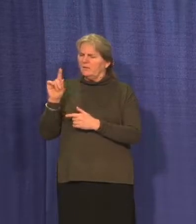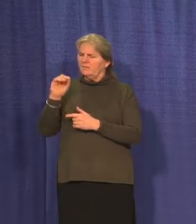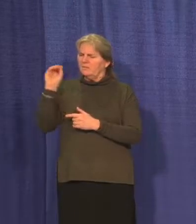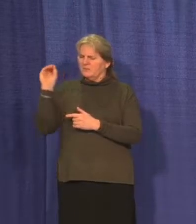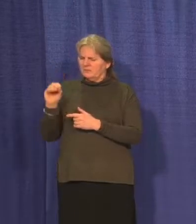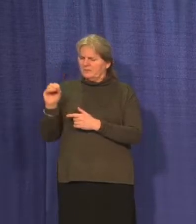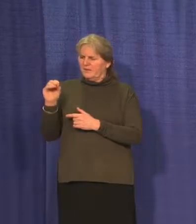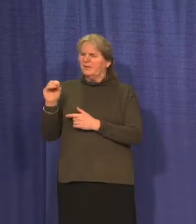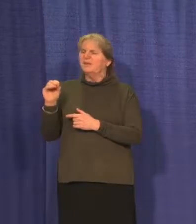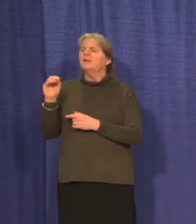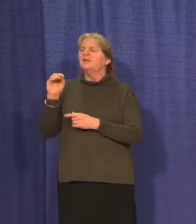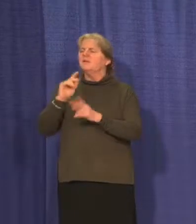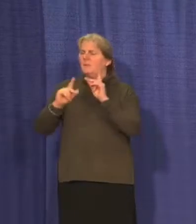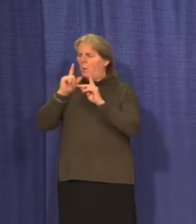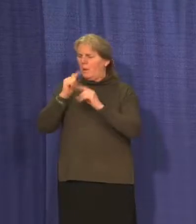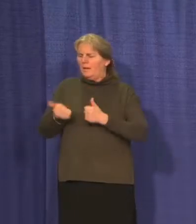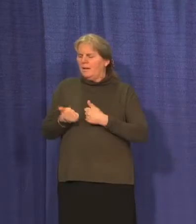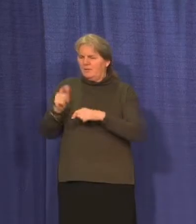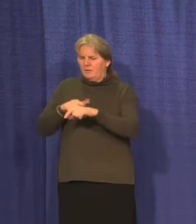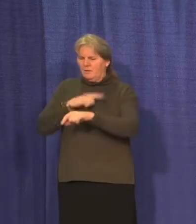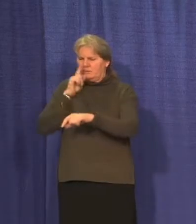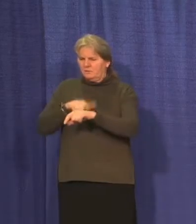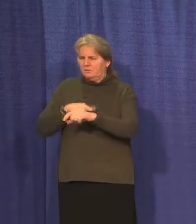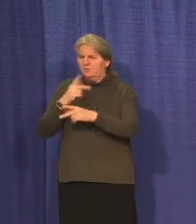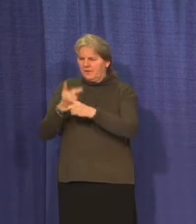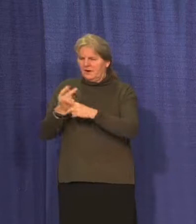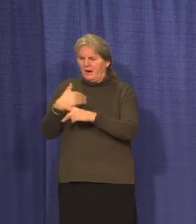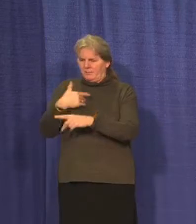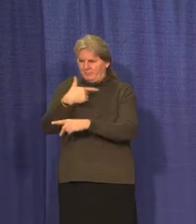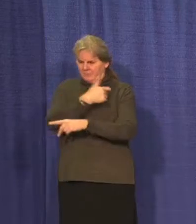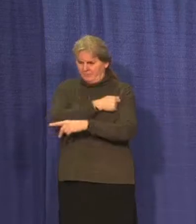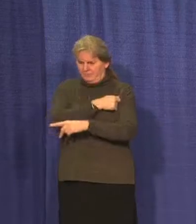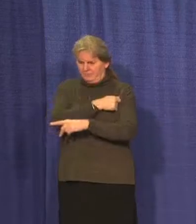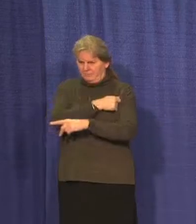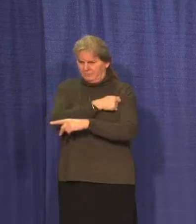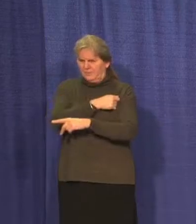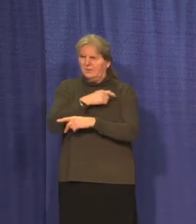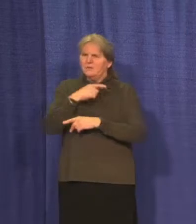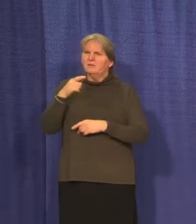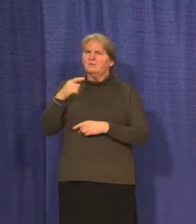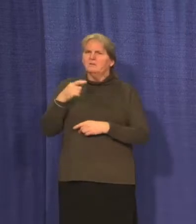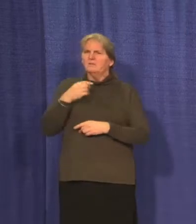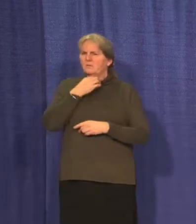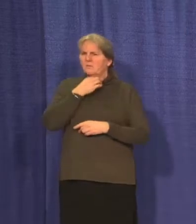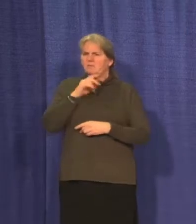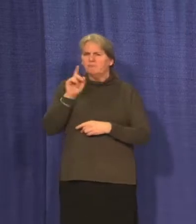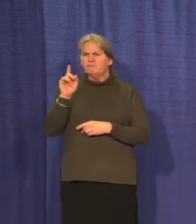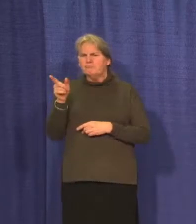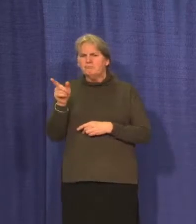91 percent of long-term care residents had now been vaccinated. I'm wondering if either the premier or Doctor Hanley could